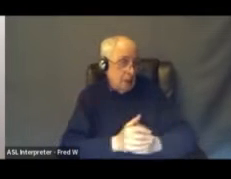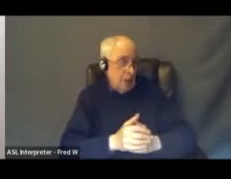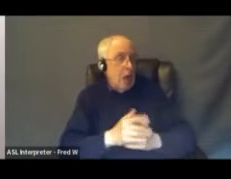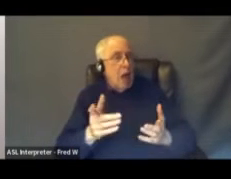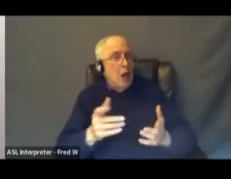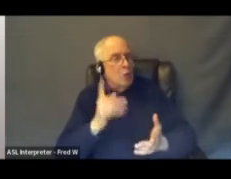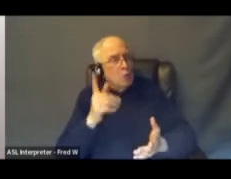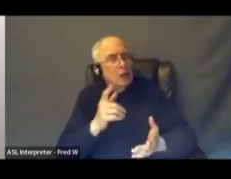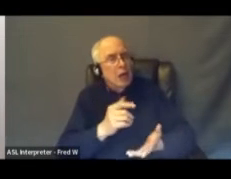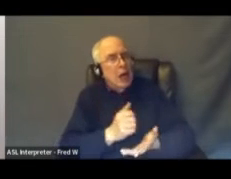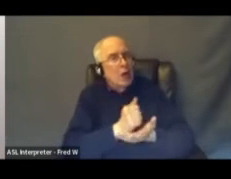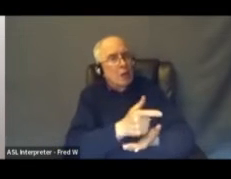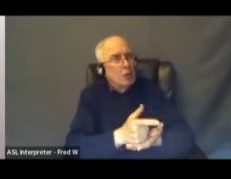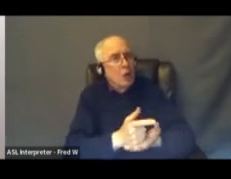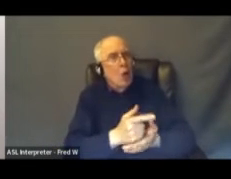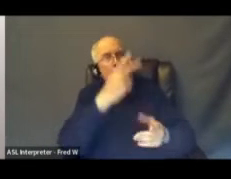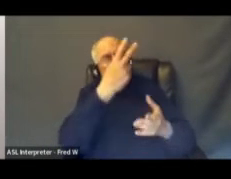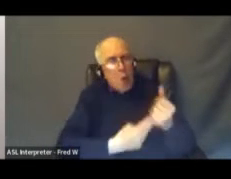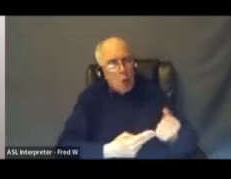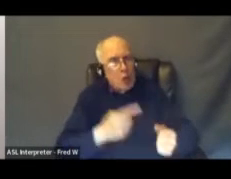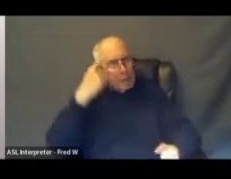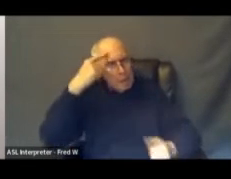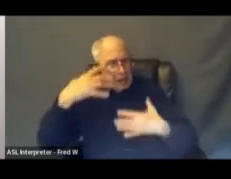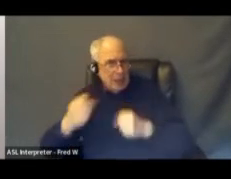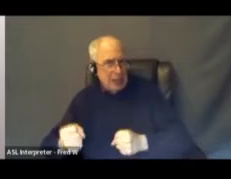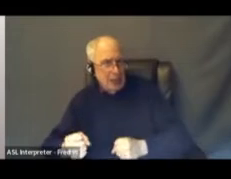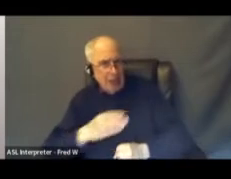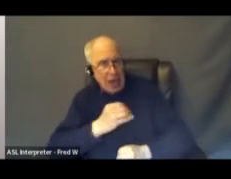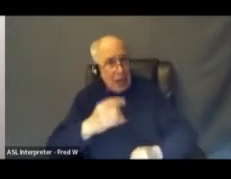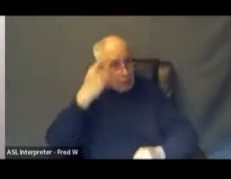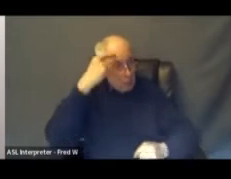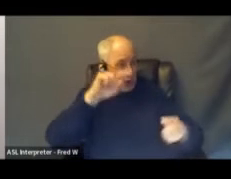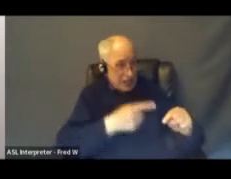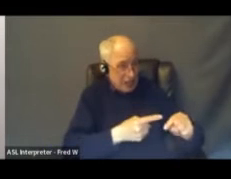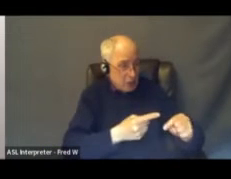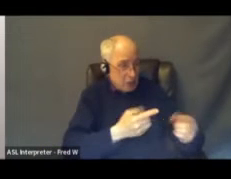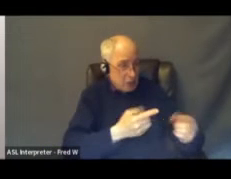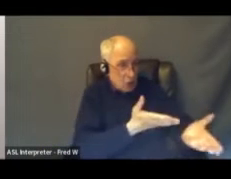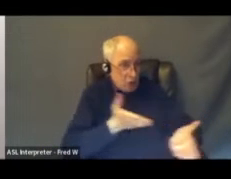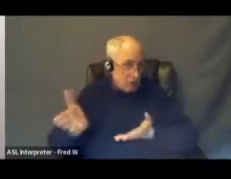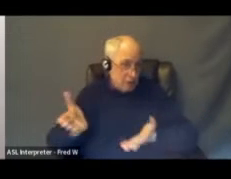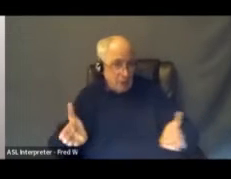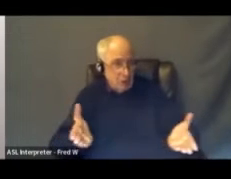health and brain injury related services, so that hopefully the symptoms can be settled down a little bit and you can start